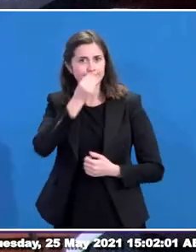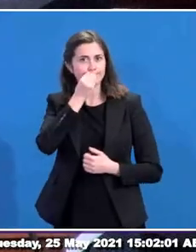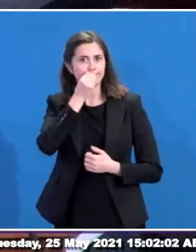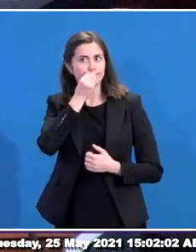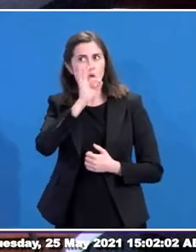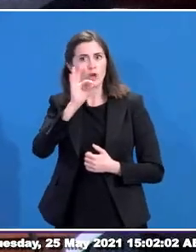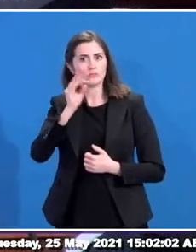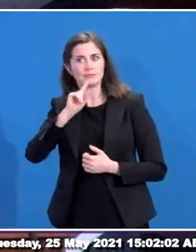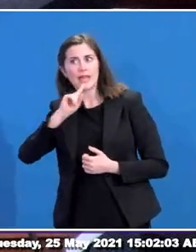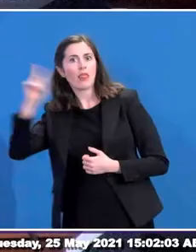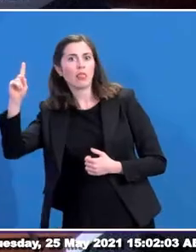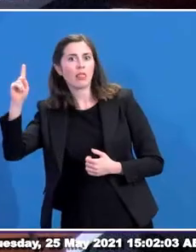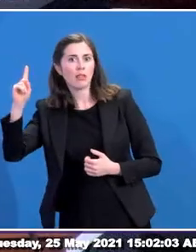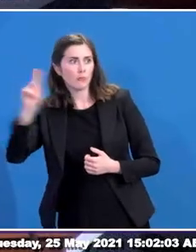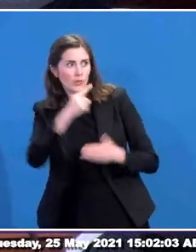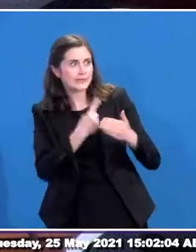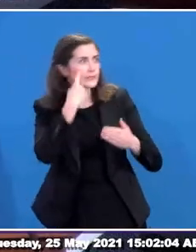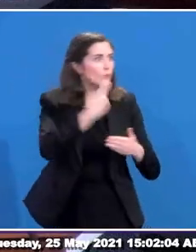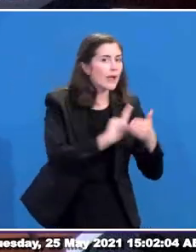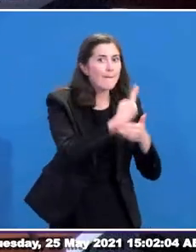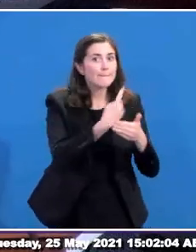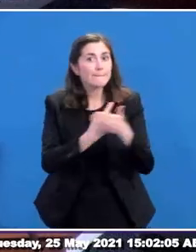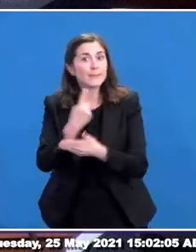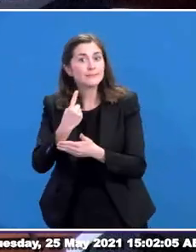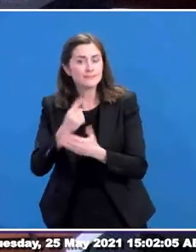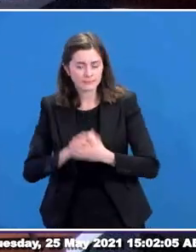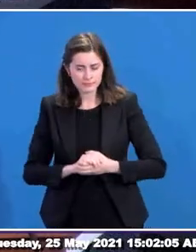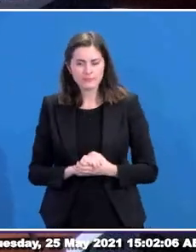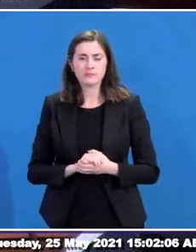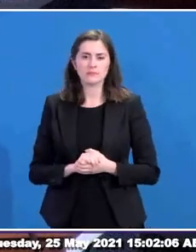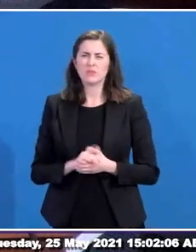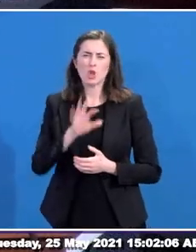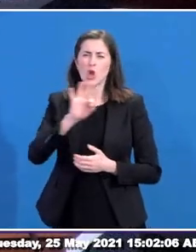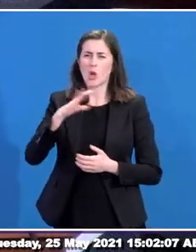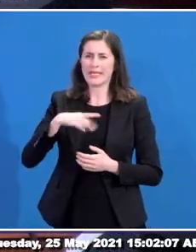I don't want to go behind what you found and why, but just so we understand